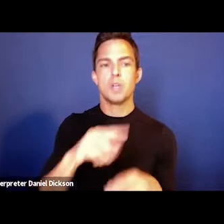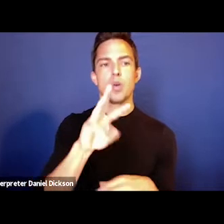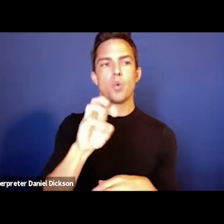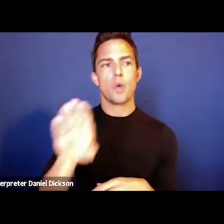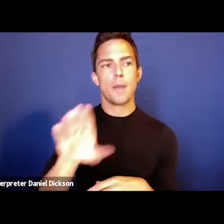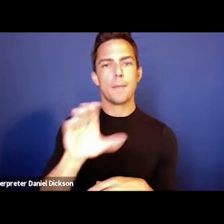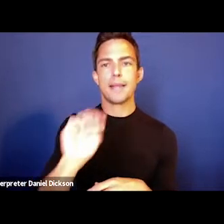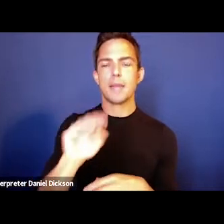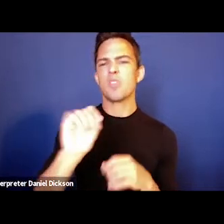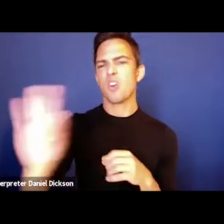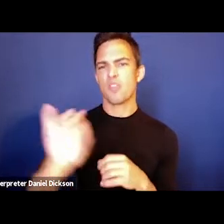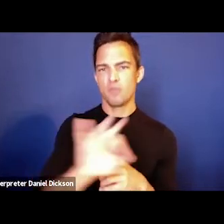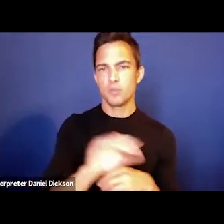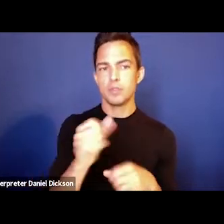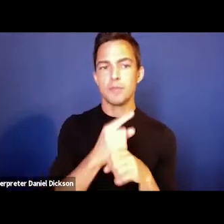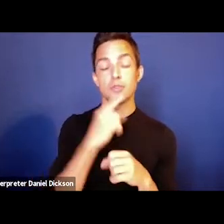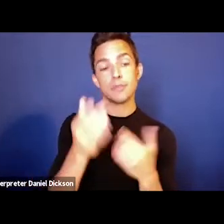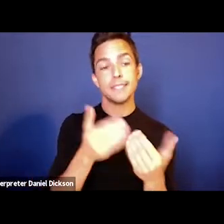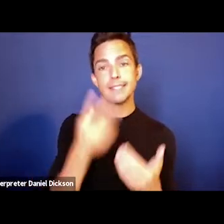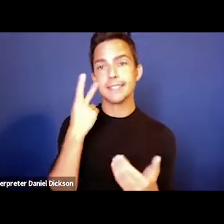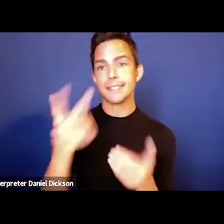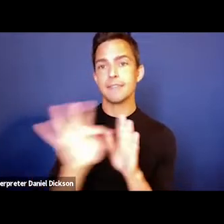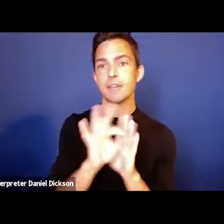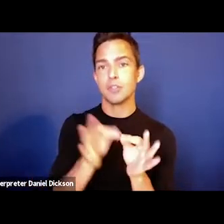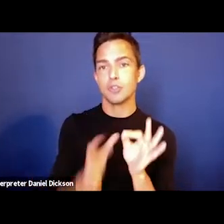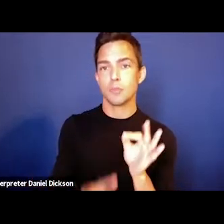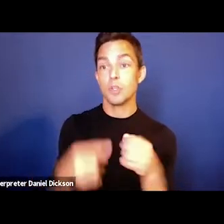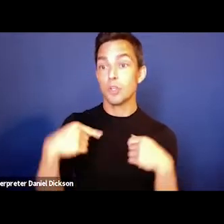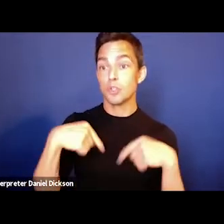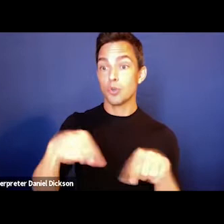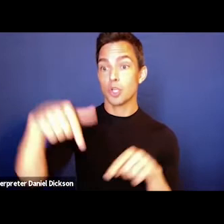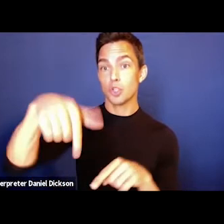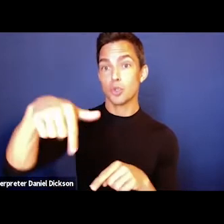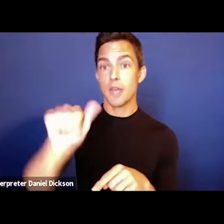to easily view the interpreters. During the Q and A session, please use the chat box to ask a